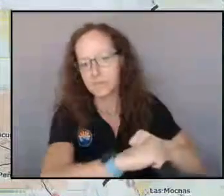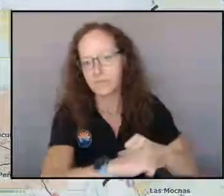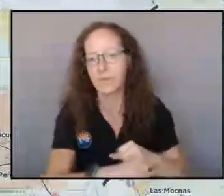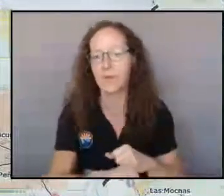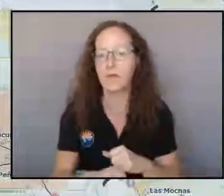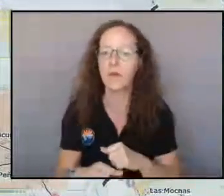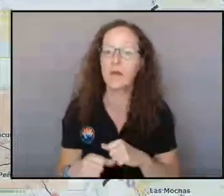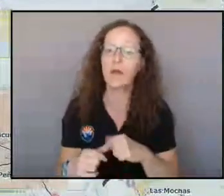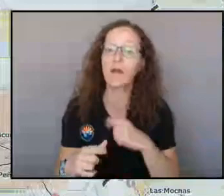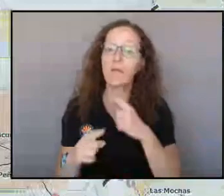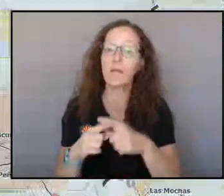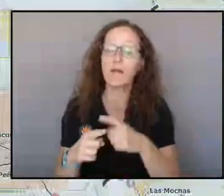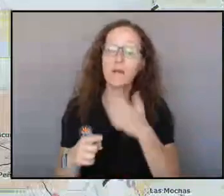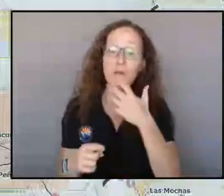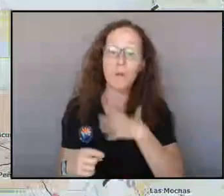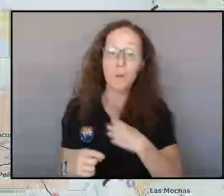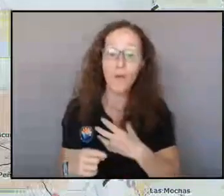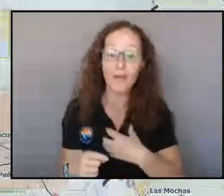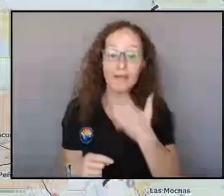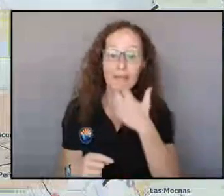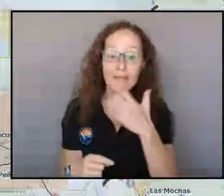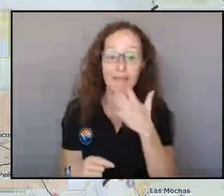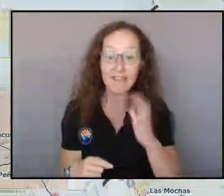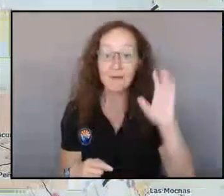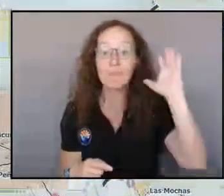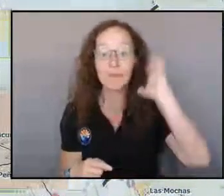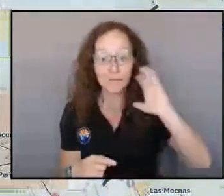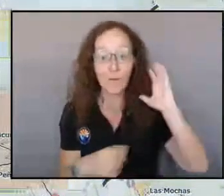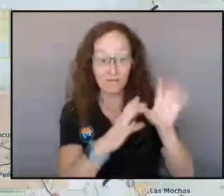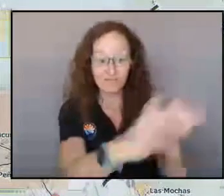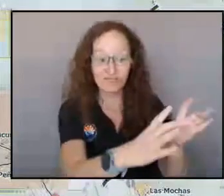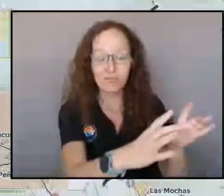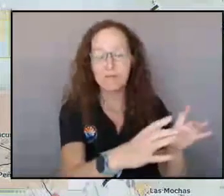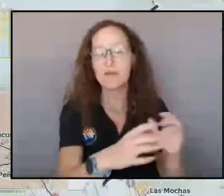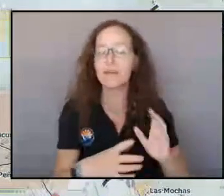AT THAT IS ALL THAT WHITE HEAT, THAT WAS THE STUFF THAT